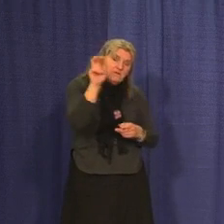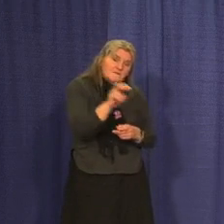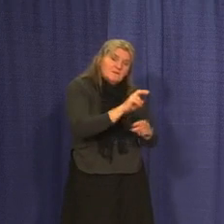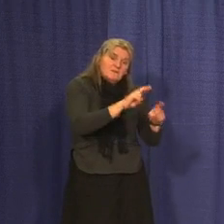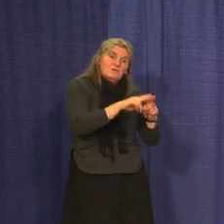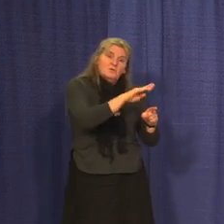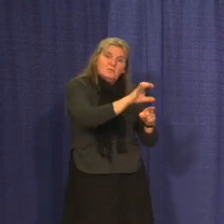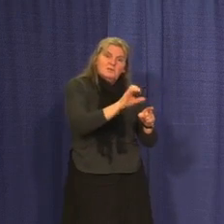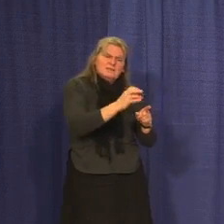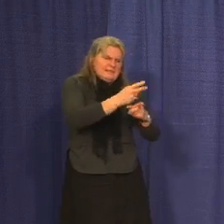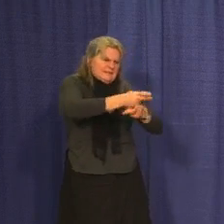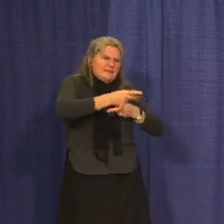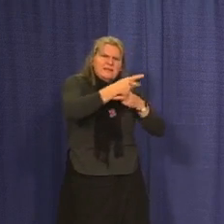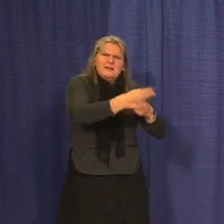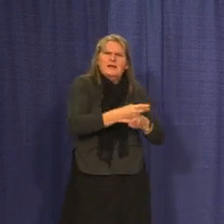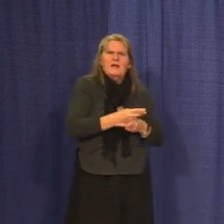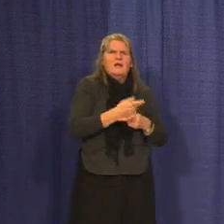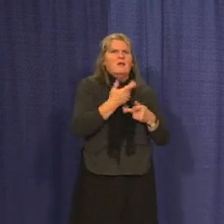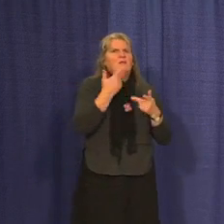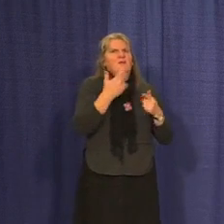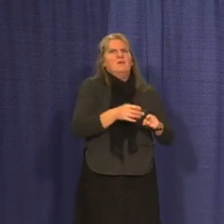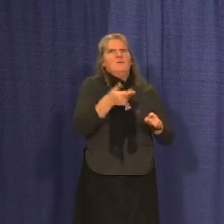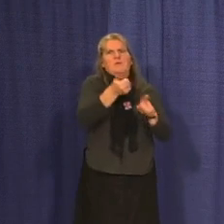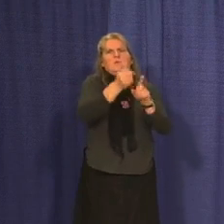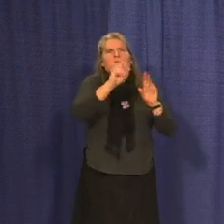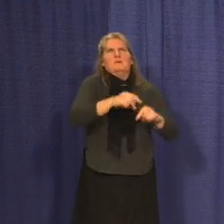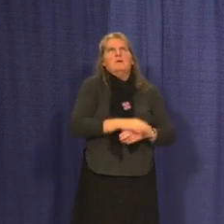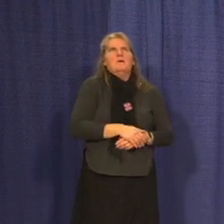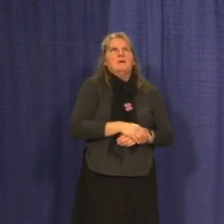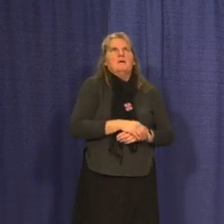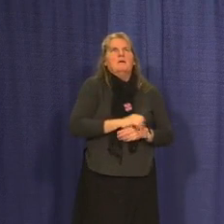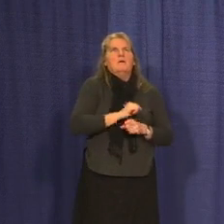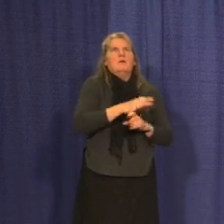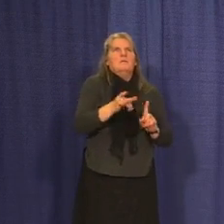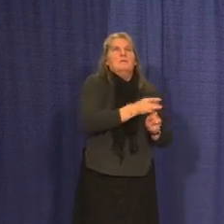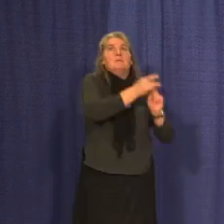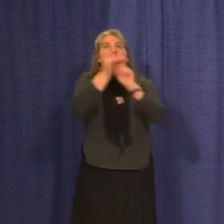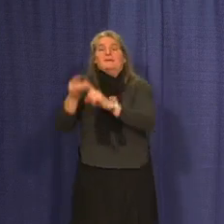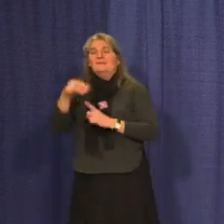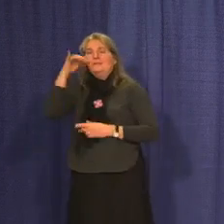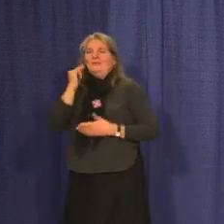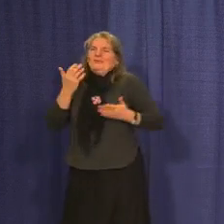in BC, to follow all those rules laid out. No one wants to be the one who